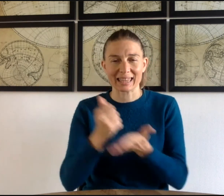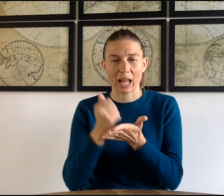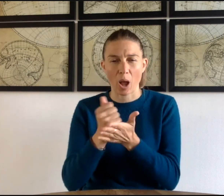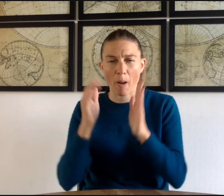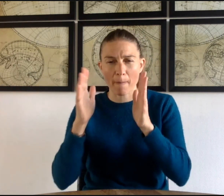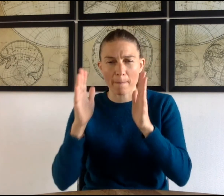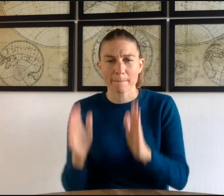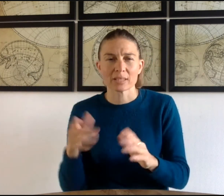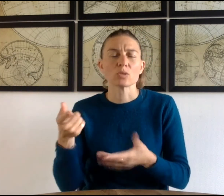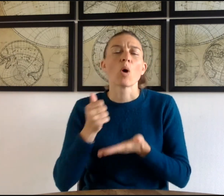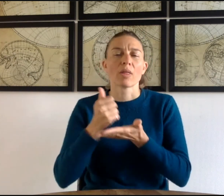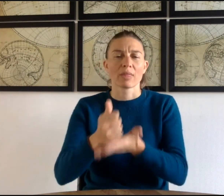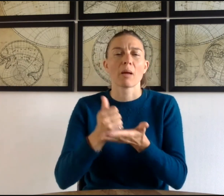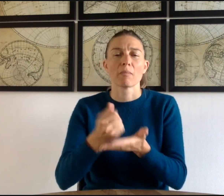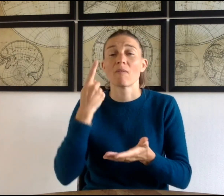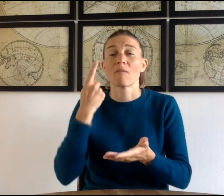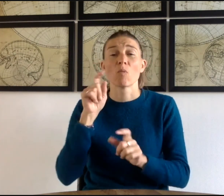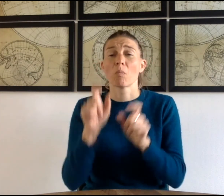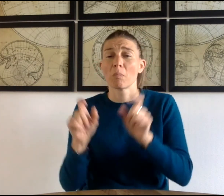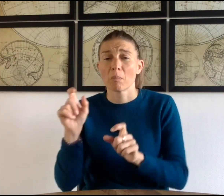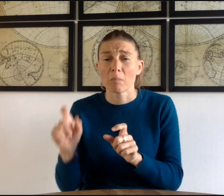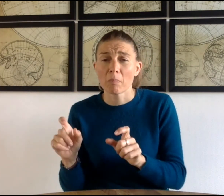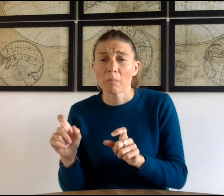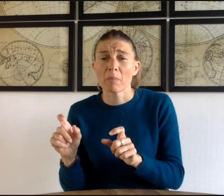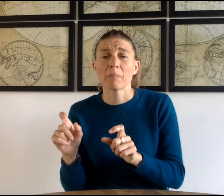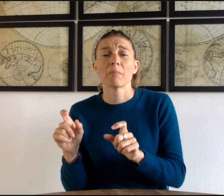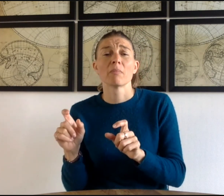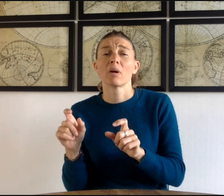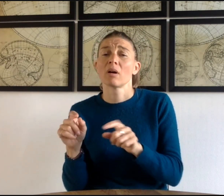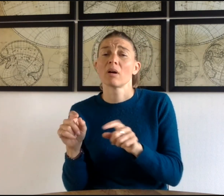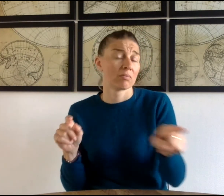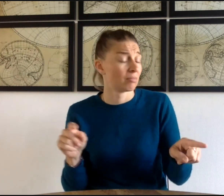for people who couldn't pay for it, but the NGO did much more.